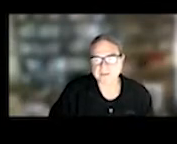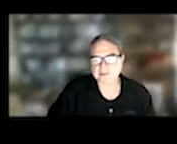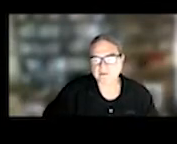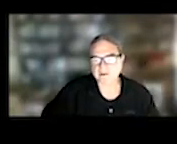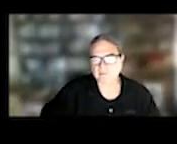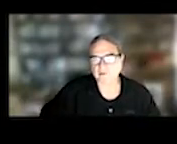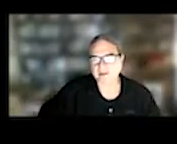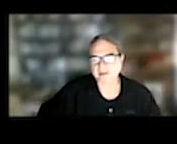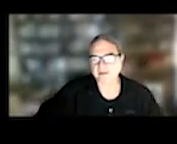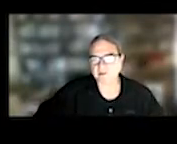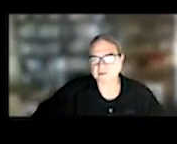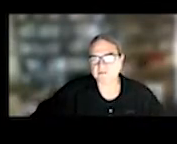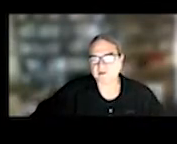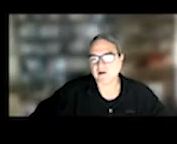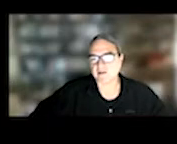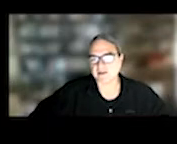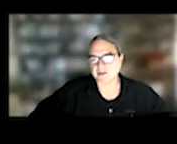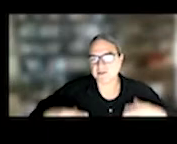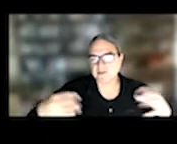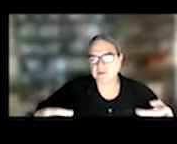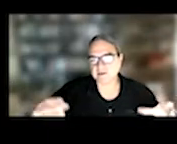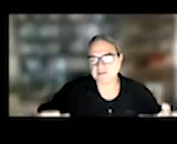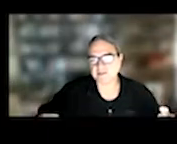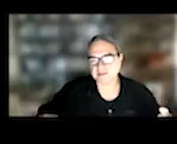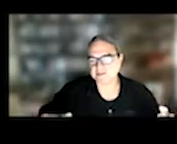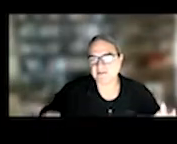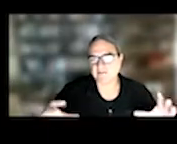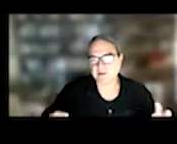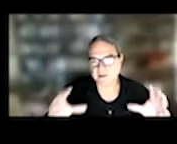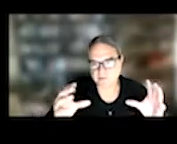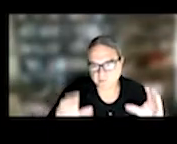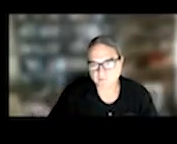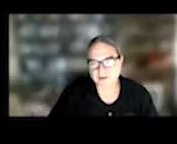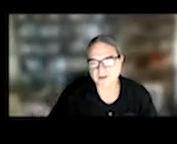So if we're being inclusive of all indigenous U.S citizens Native American is appropriate,